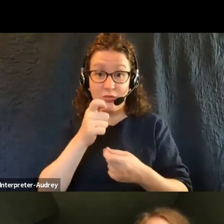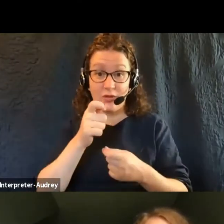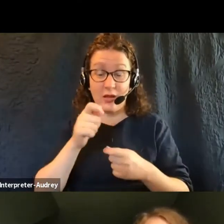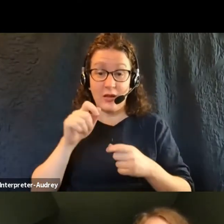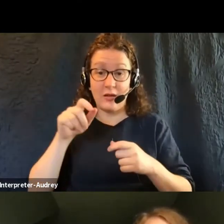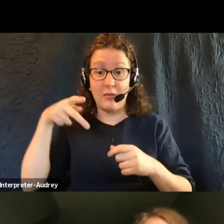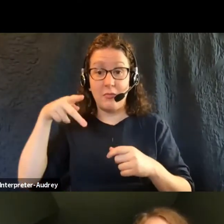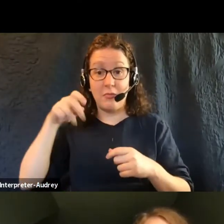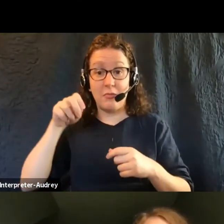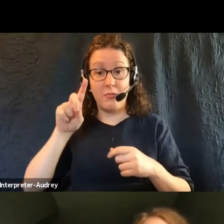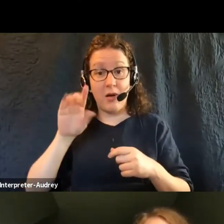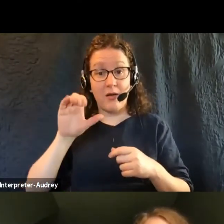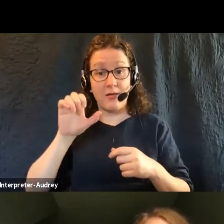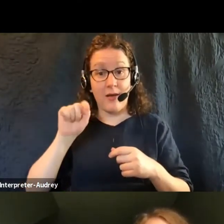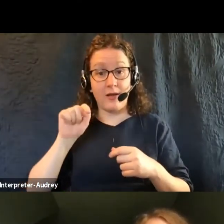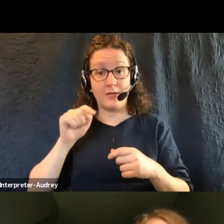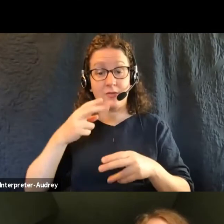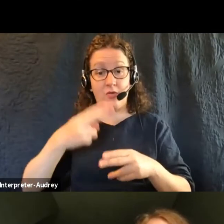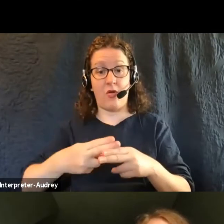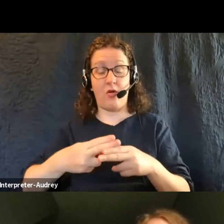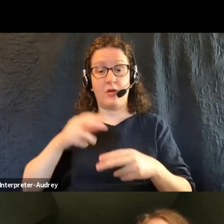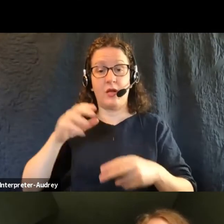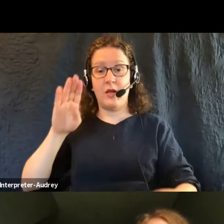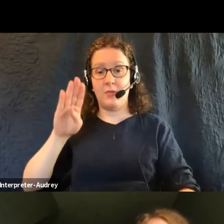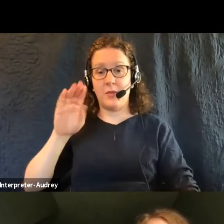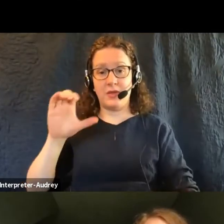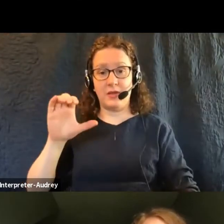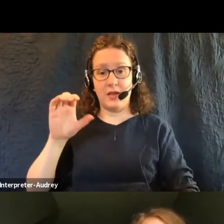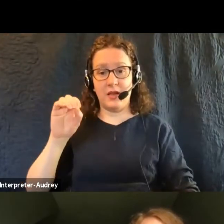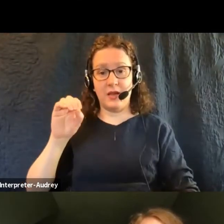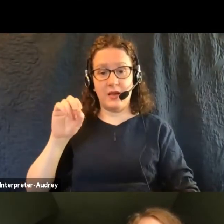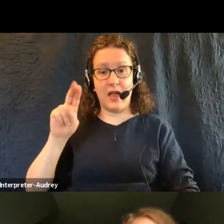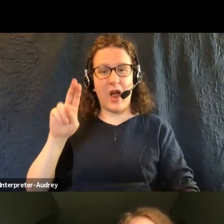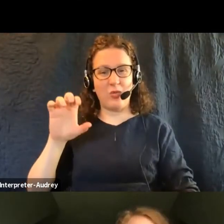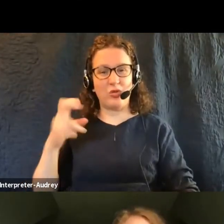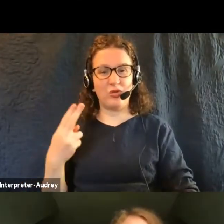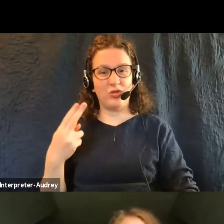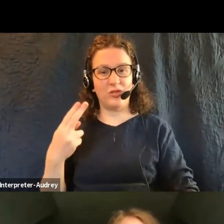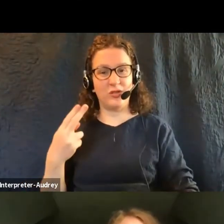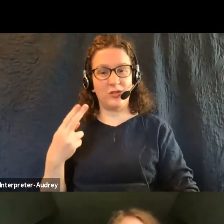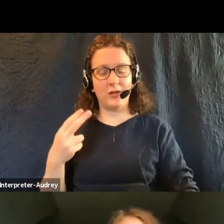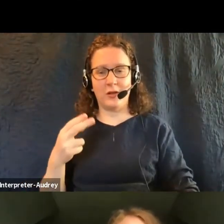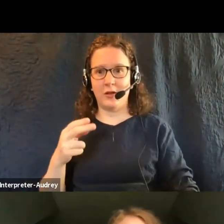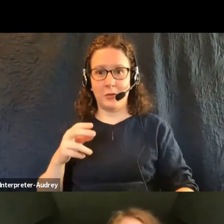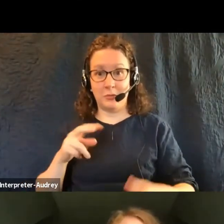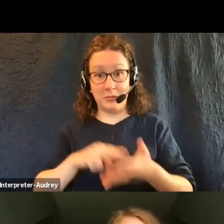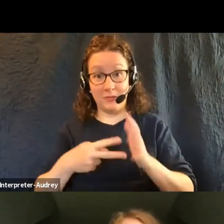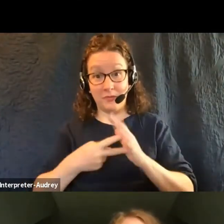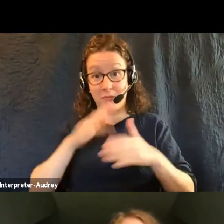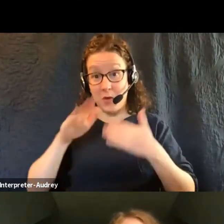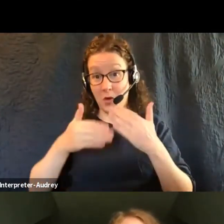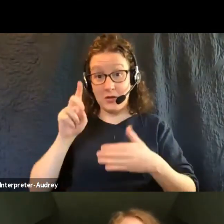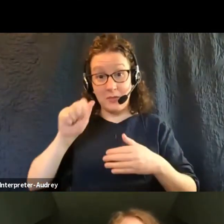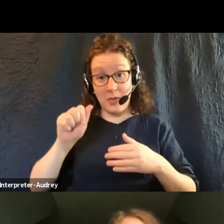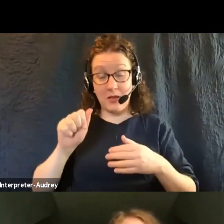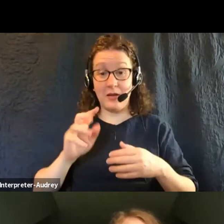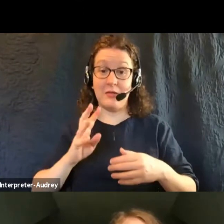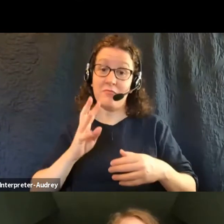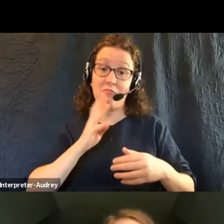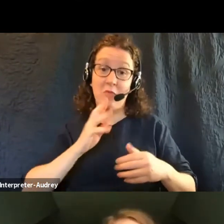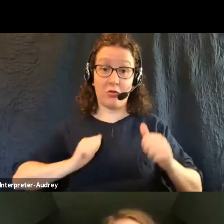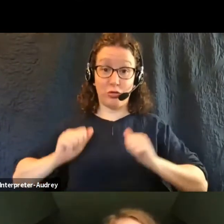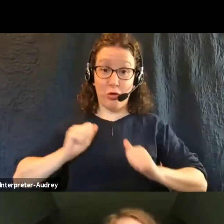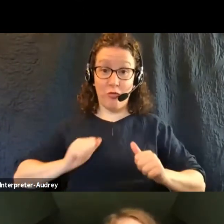BBC Ouch!, all it's essentially all disability talk shows, they usually put out two or so podcasts per week